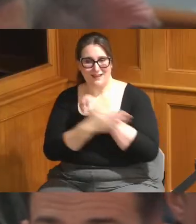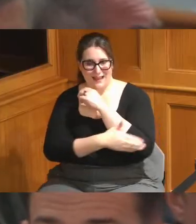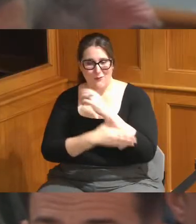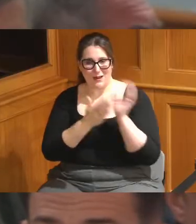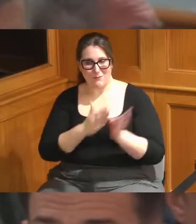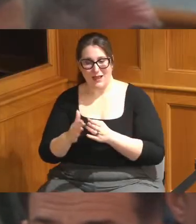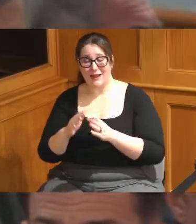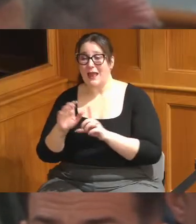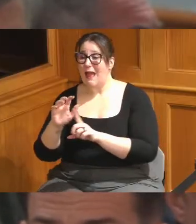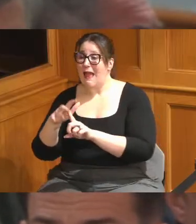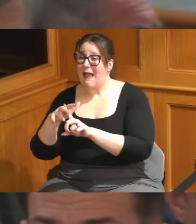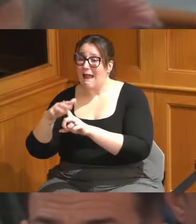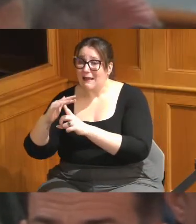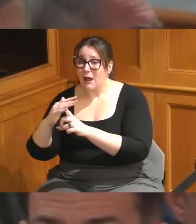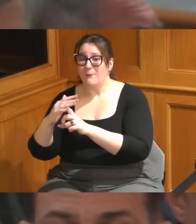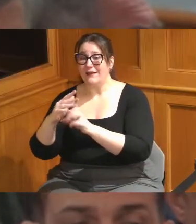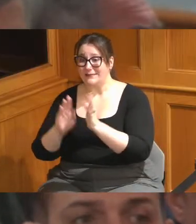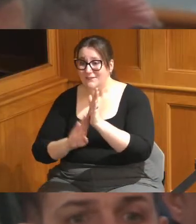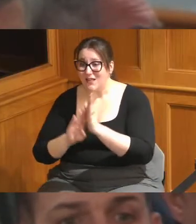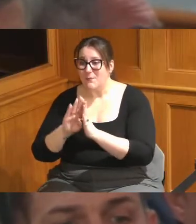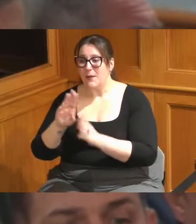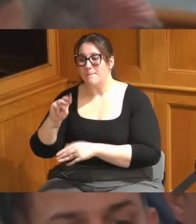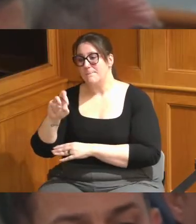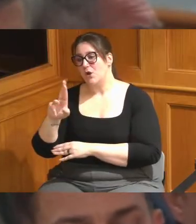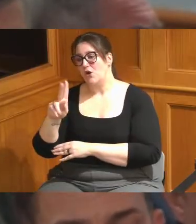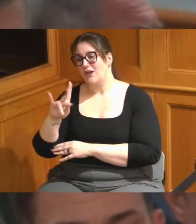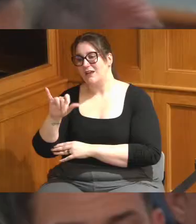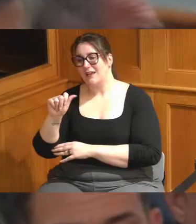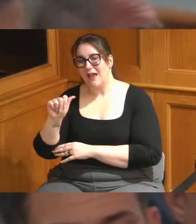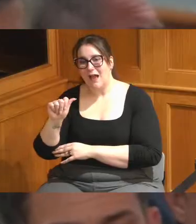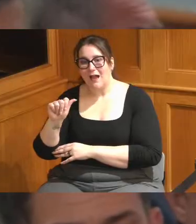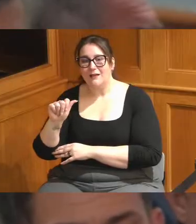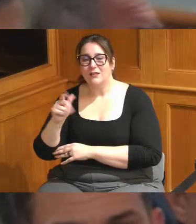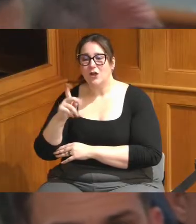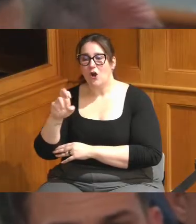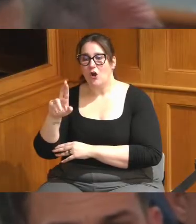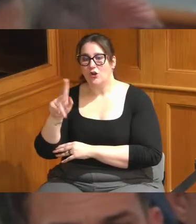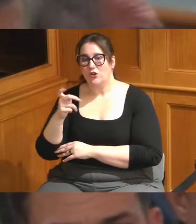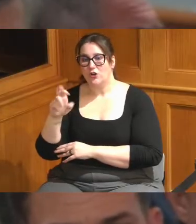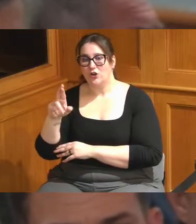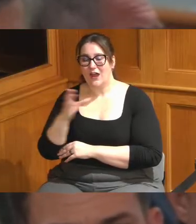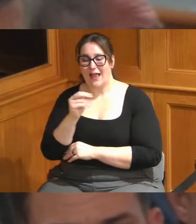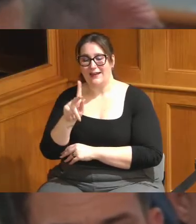development. Uh, we have Marquia Carter, the city's Director, as well as Kelly Adamson,